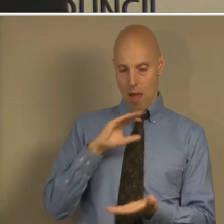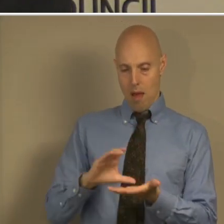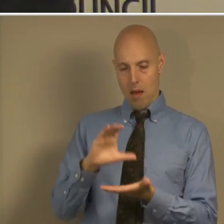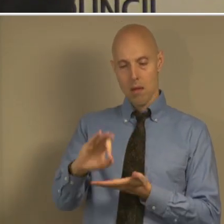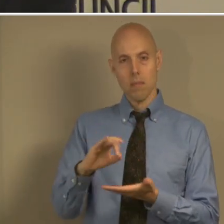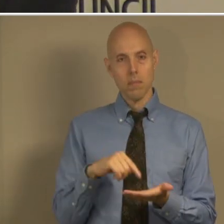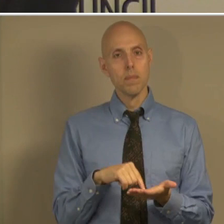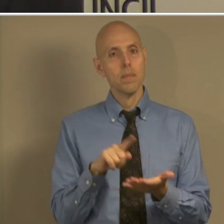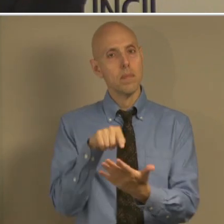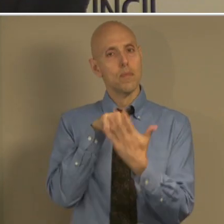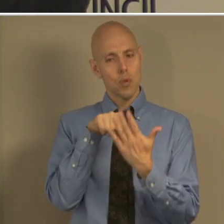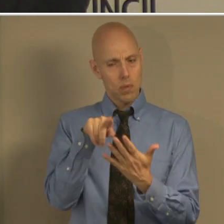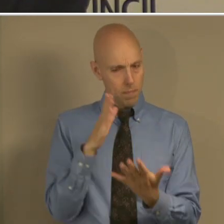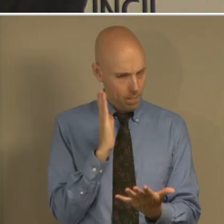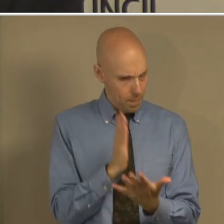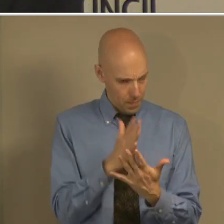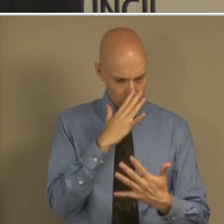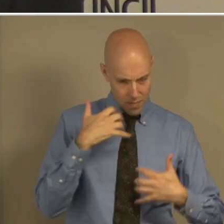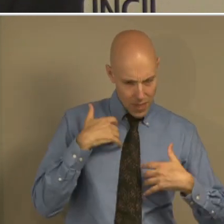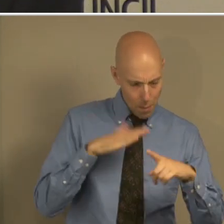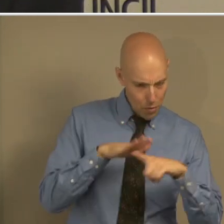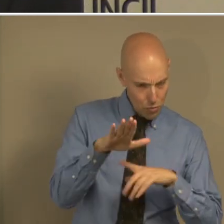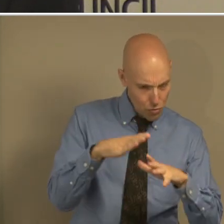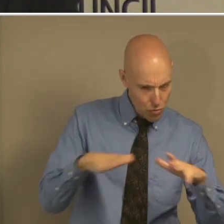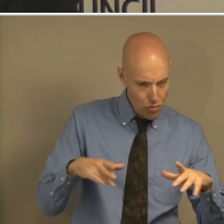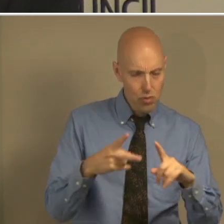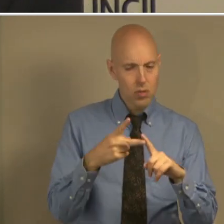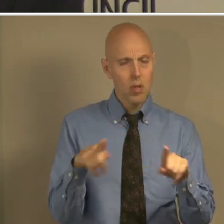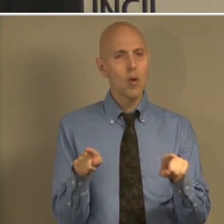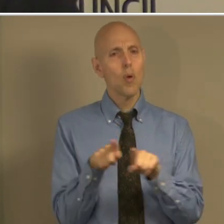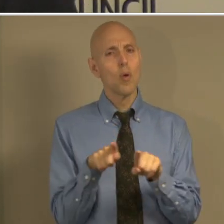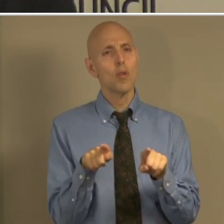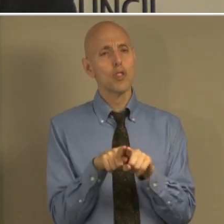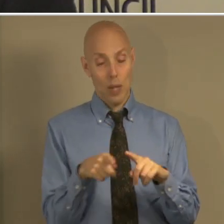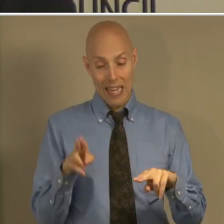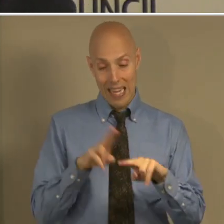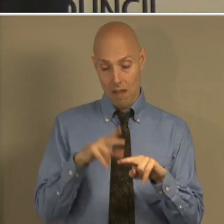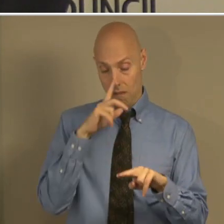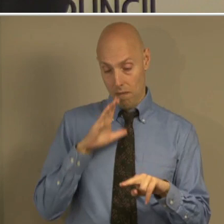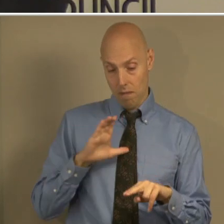which demonstrated a real scale of ambition and also demonstrated that it could lever in matched funding.